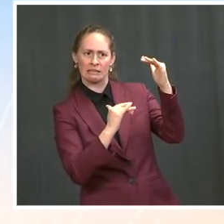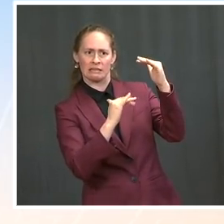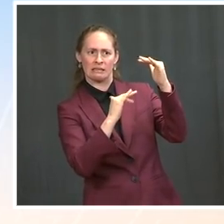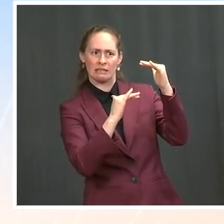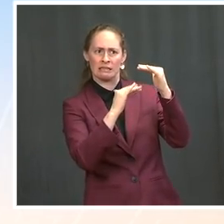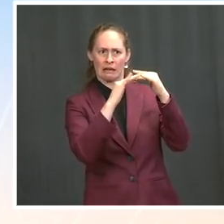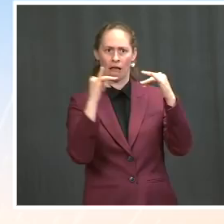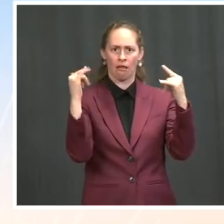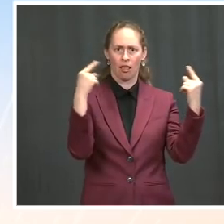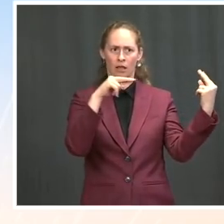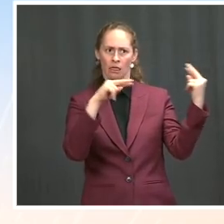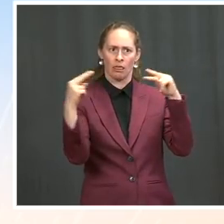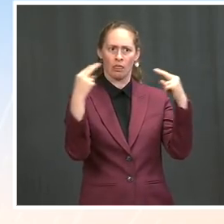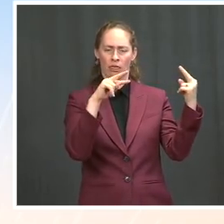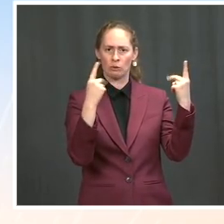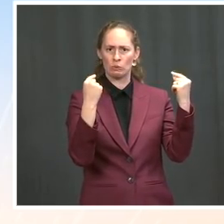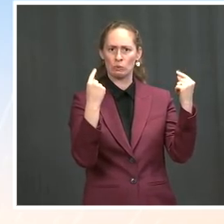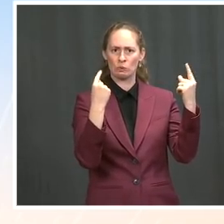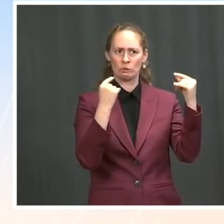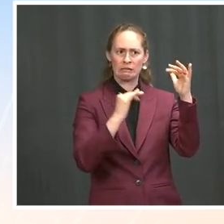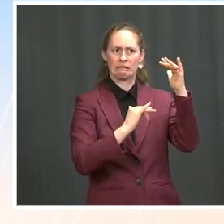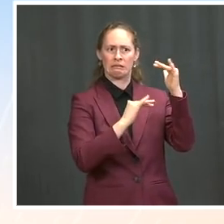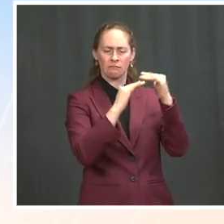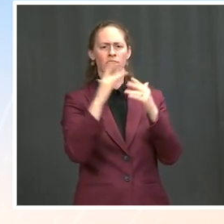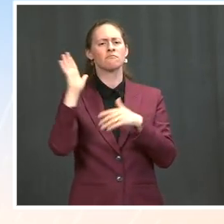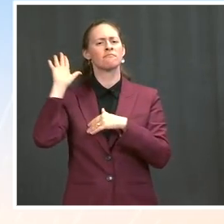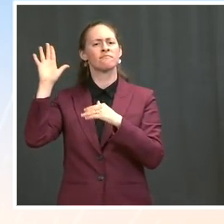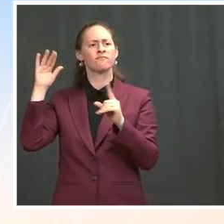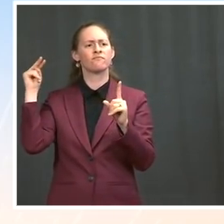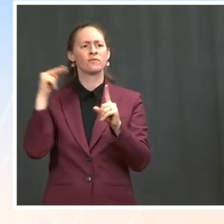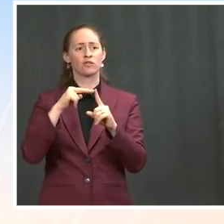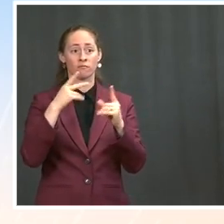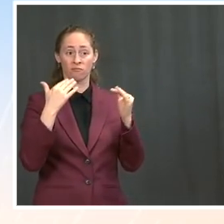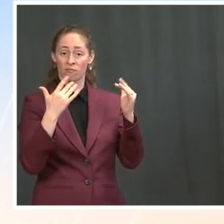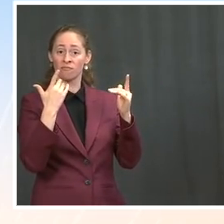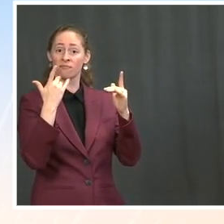on raising the debt ceiling? And if it cannot -- no agreement can be reached,